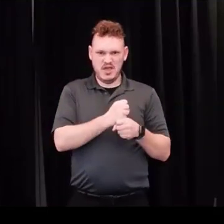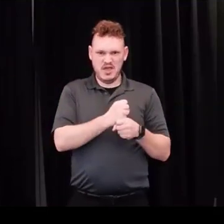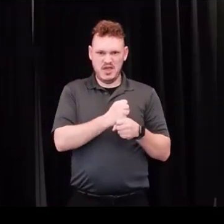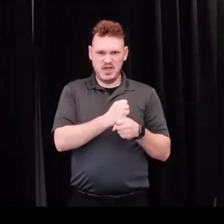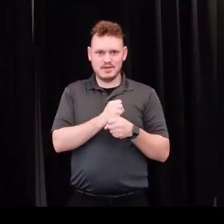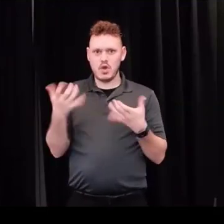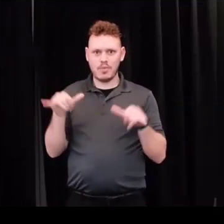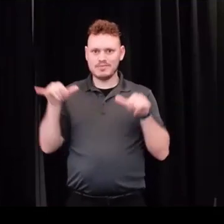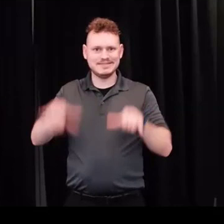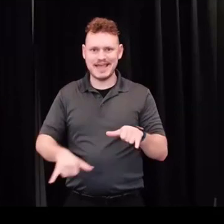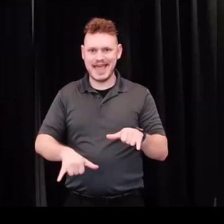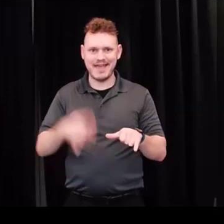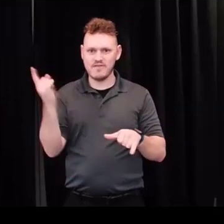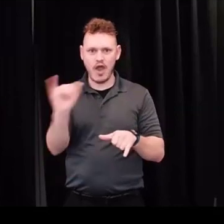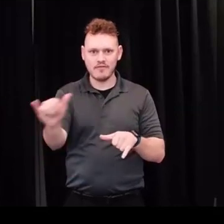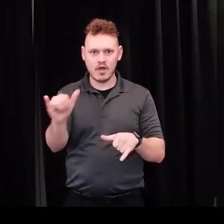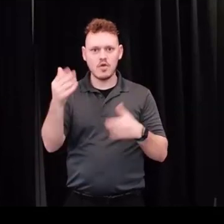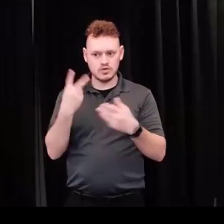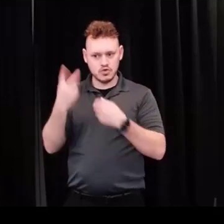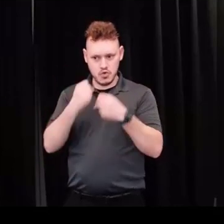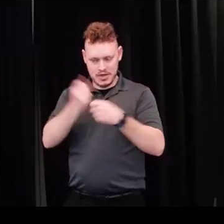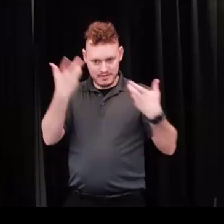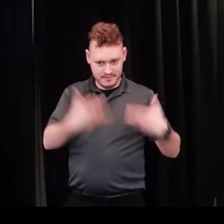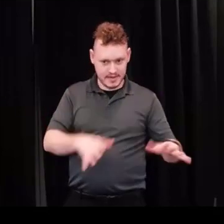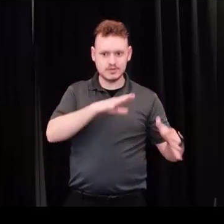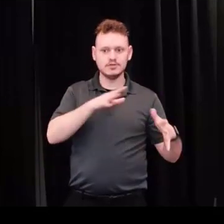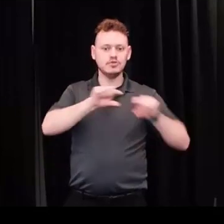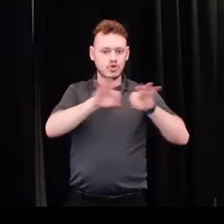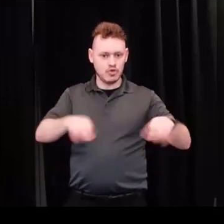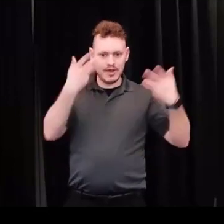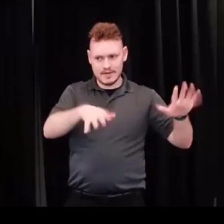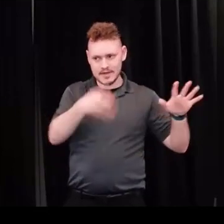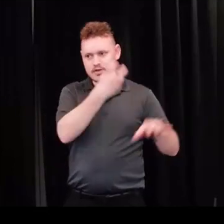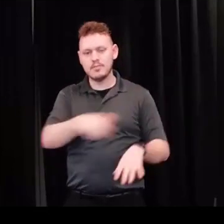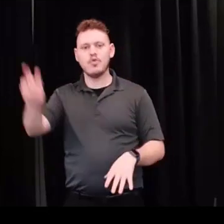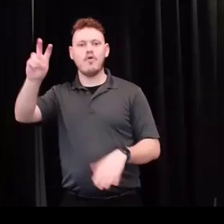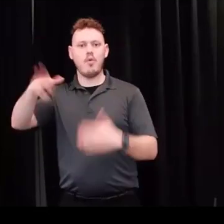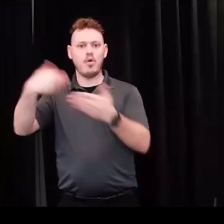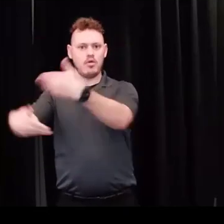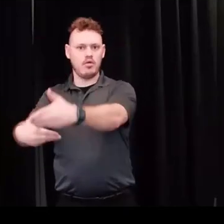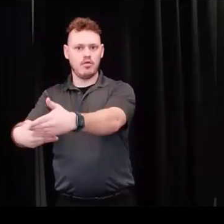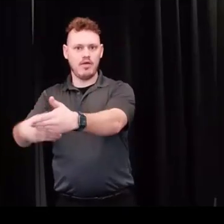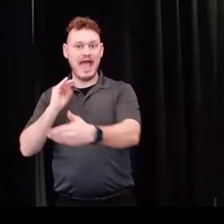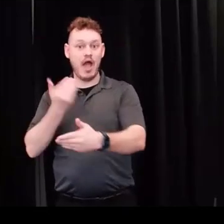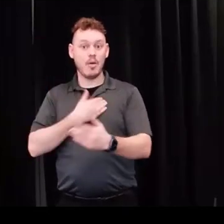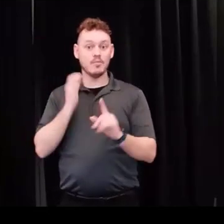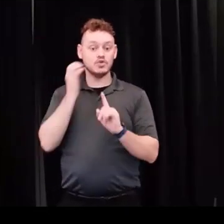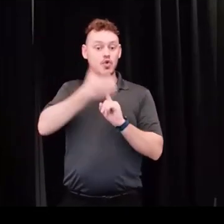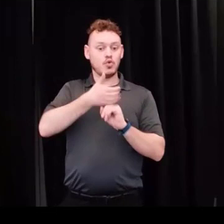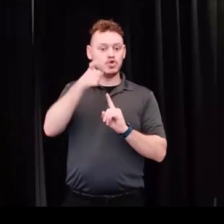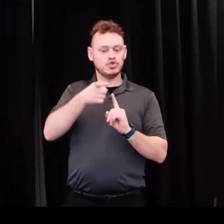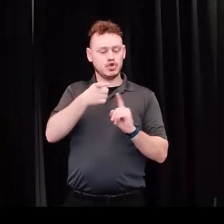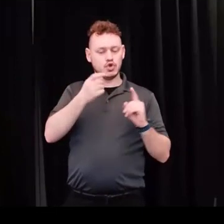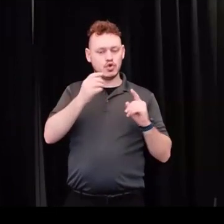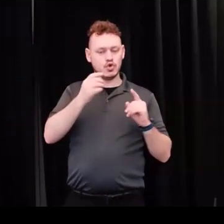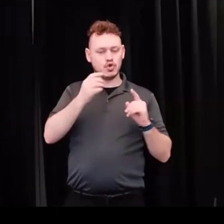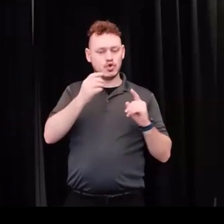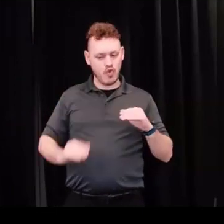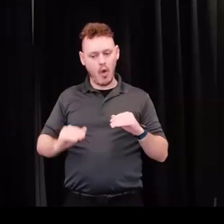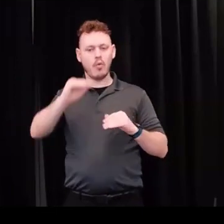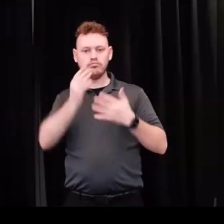here forever, we need them to move forward. So our persona should grow and matriculate and maybe